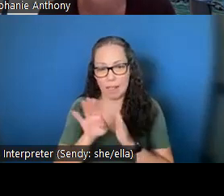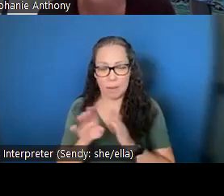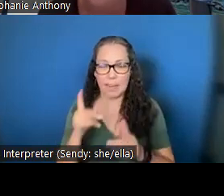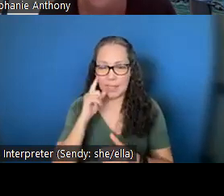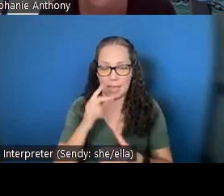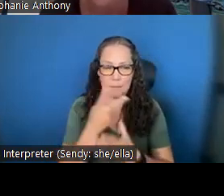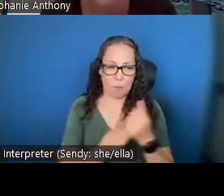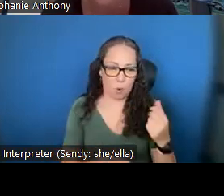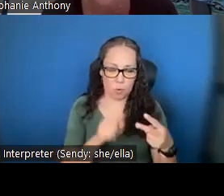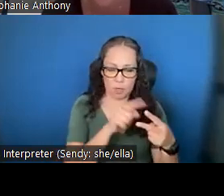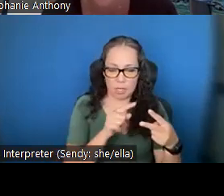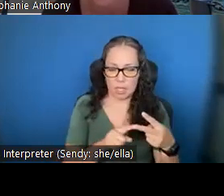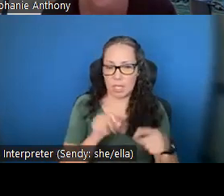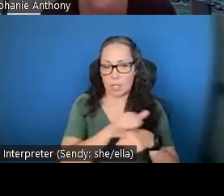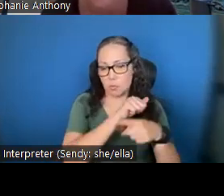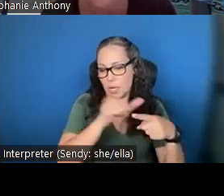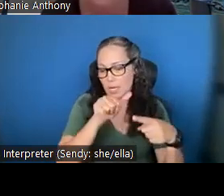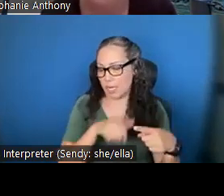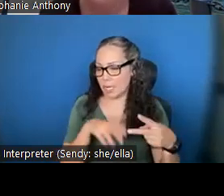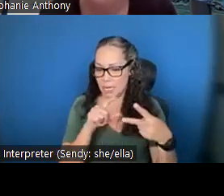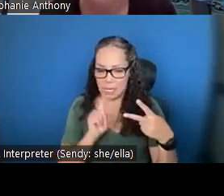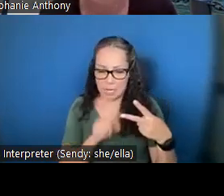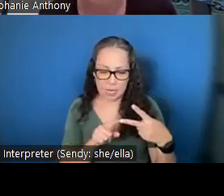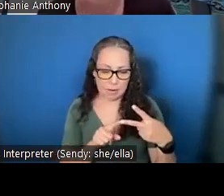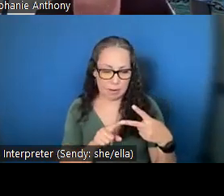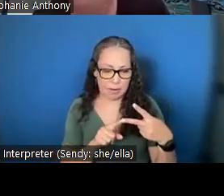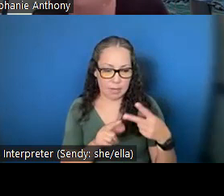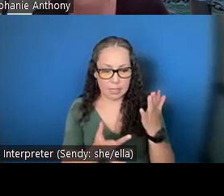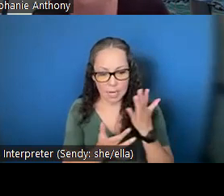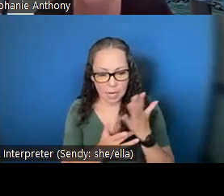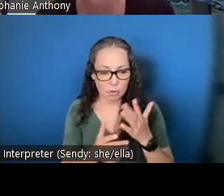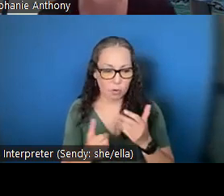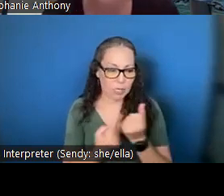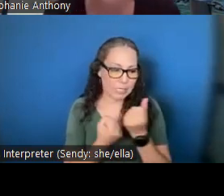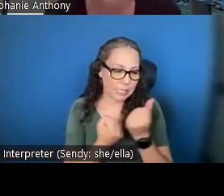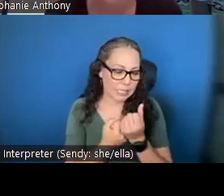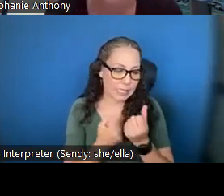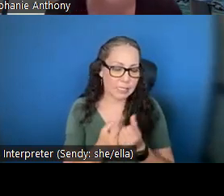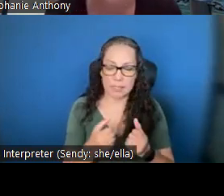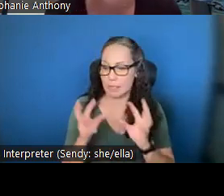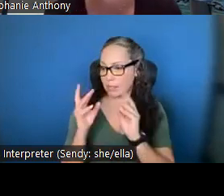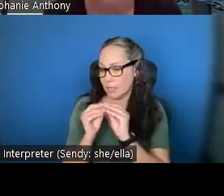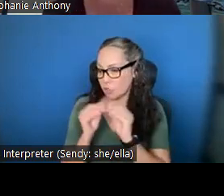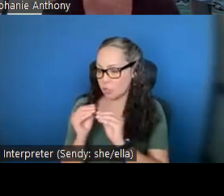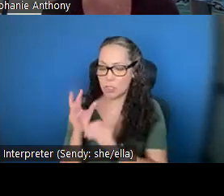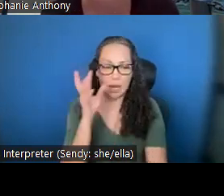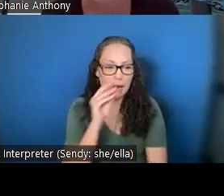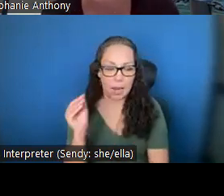the training materials and training opportunities technical assistance sessions and um local network